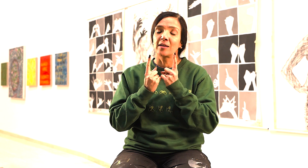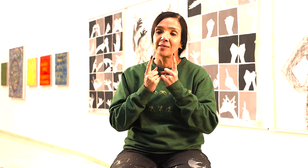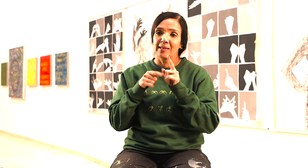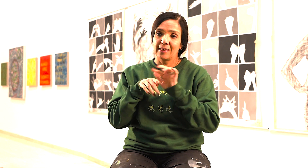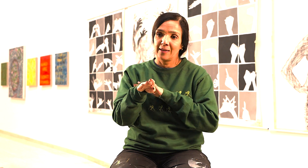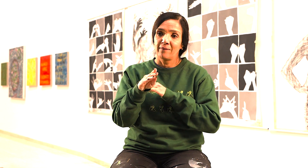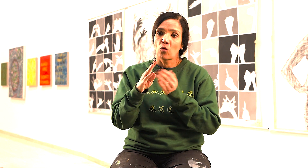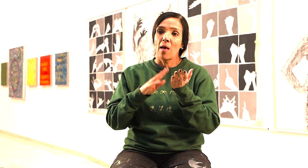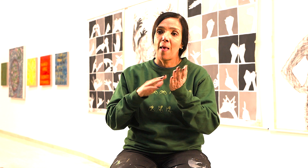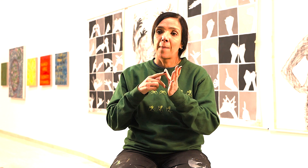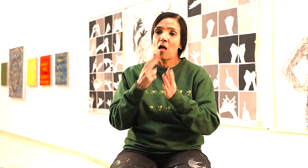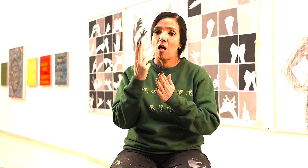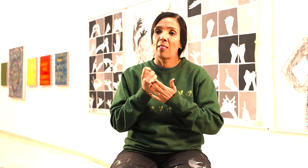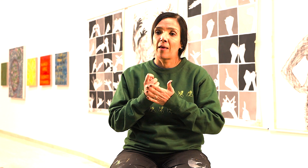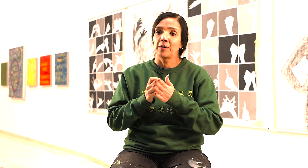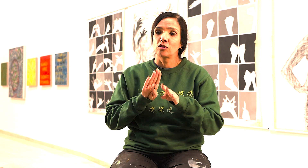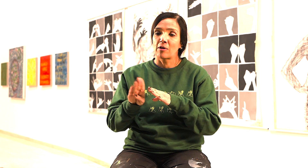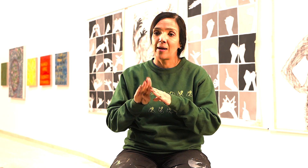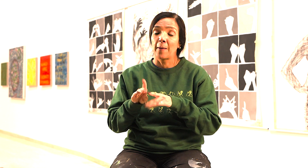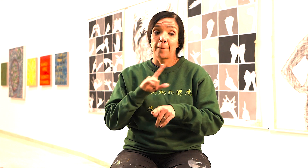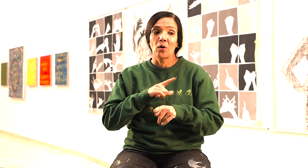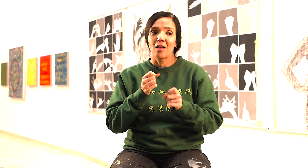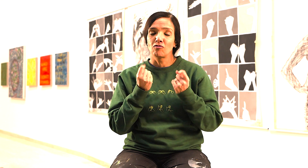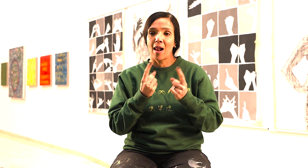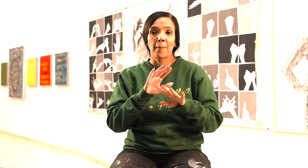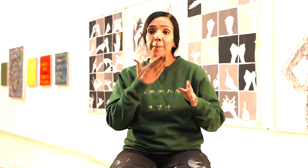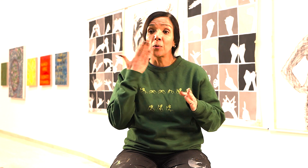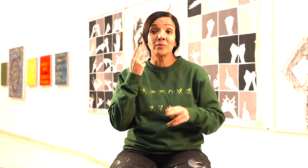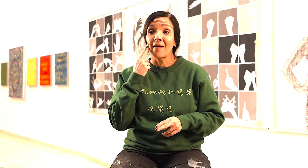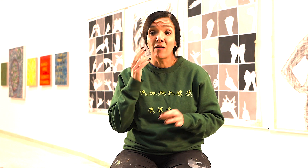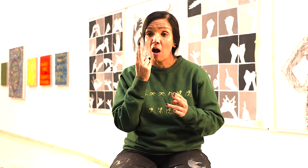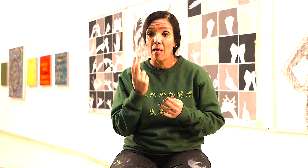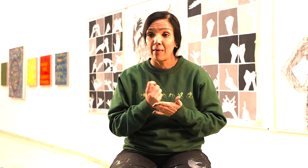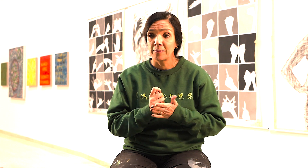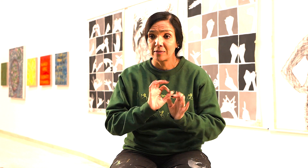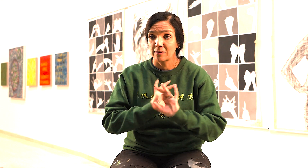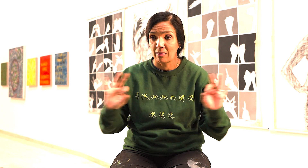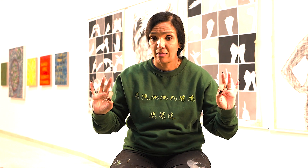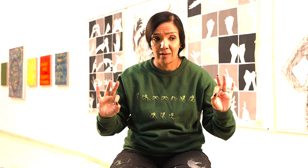at Goldsmiths University, where I did the MA Art Therapy training, there had never before, I realized,